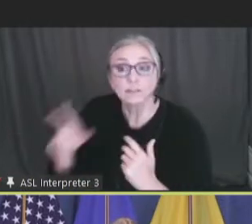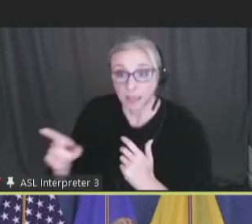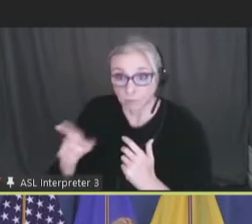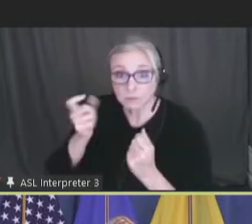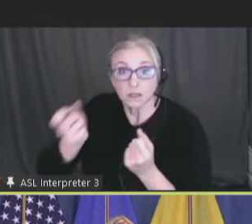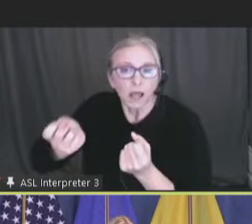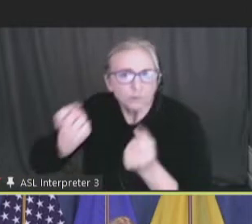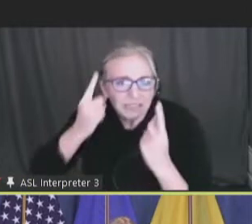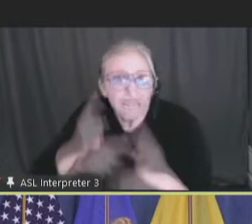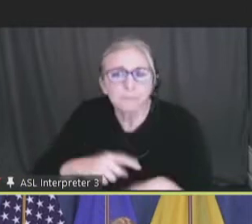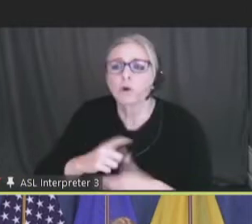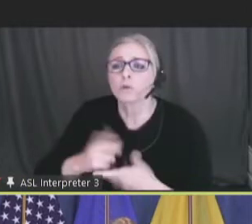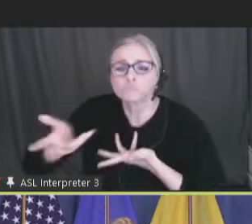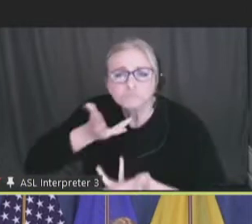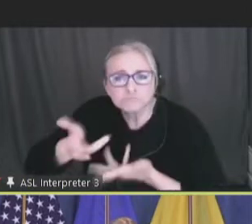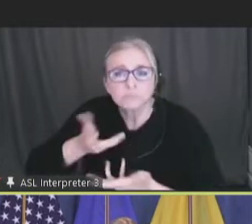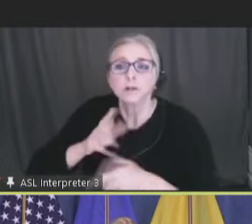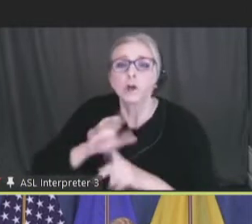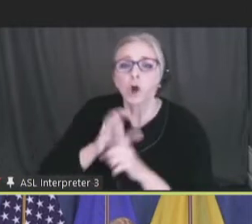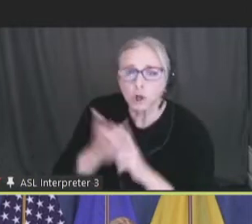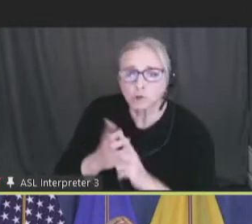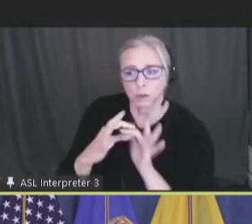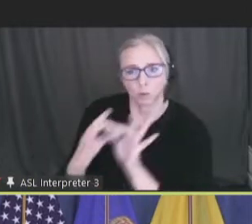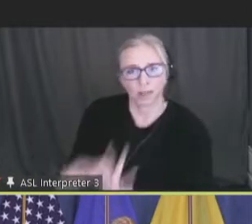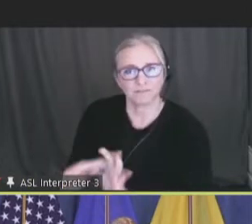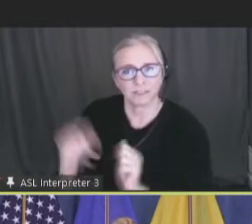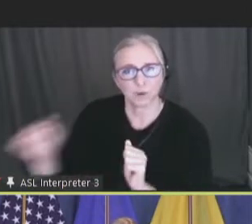personable, and culturally relevant to communities across the United States.